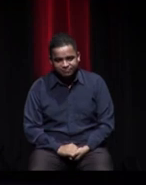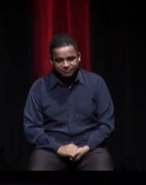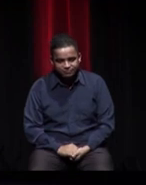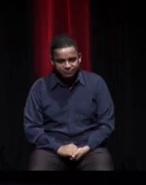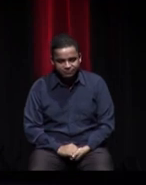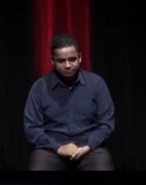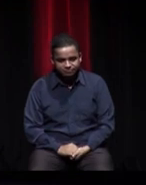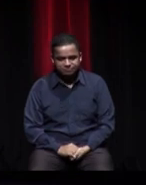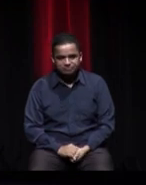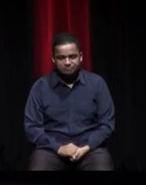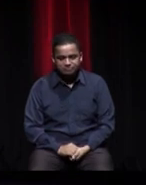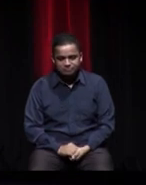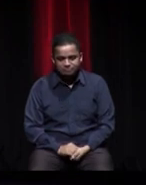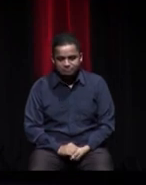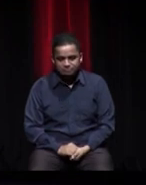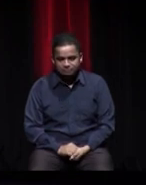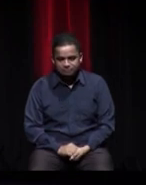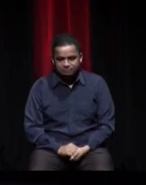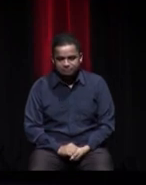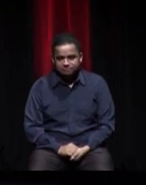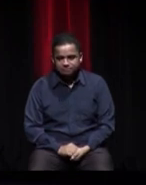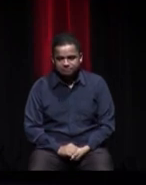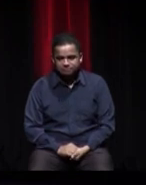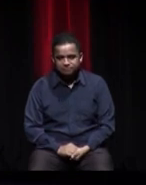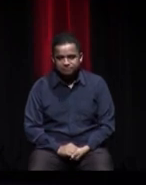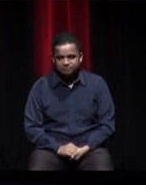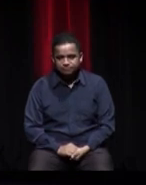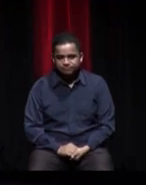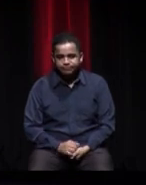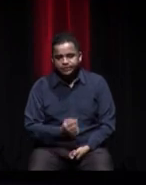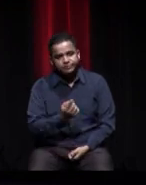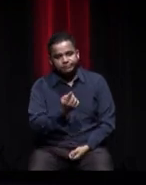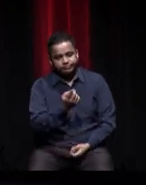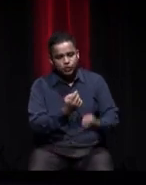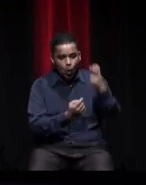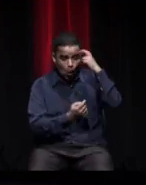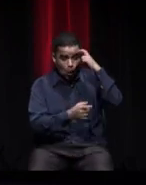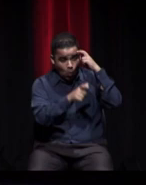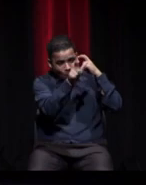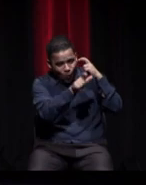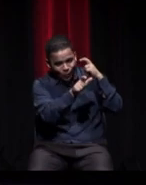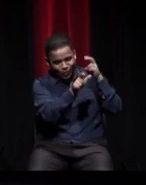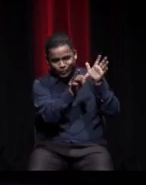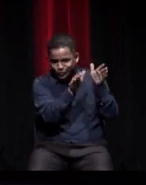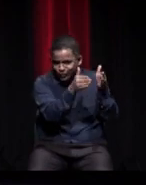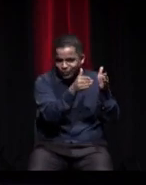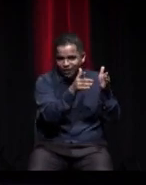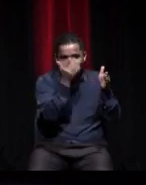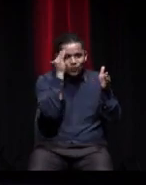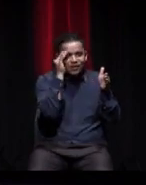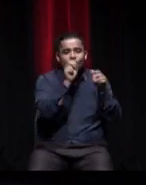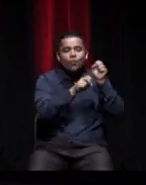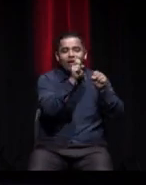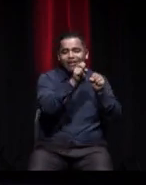So, if a political culture doesn't understand what news is, and it doesn't,